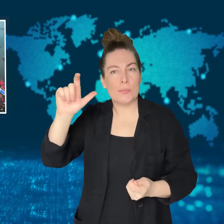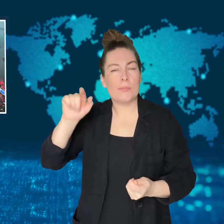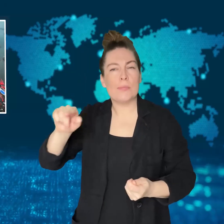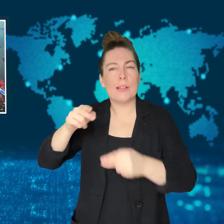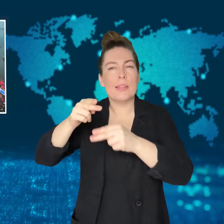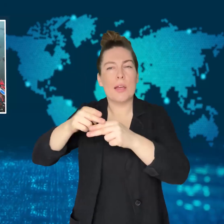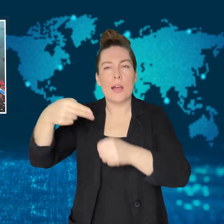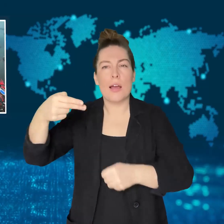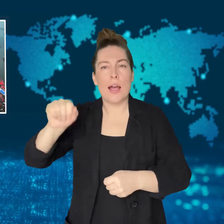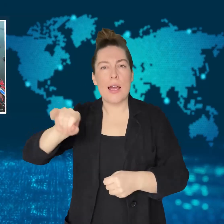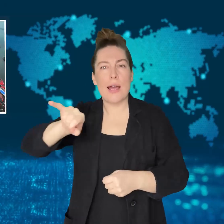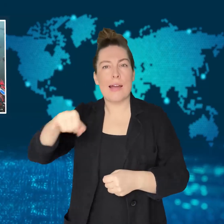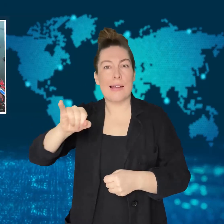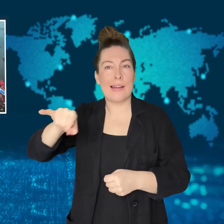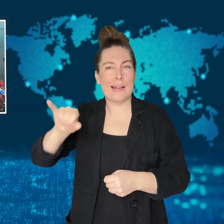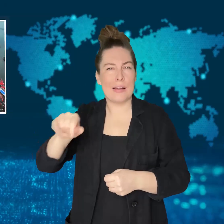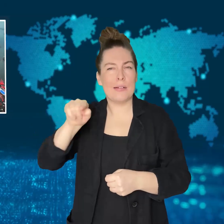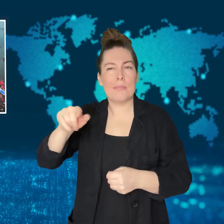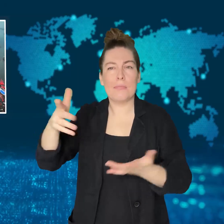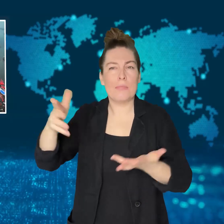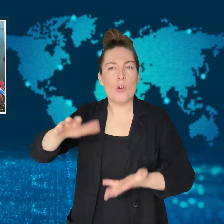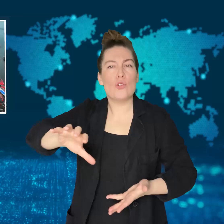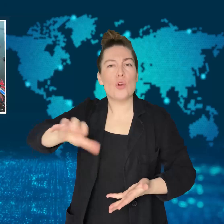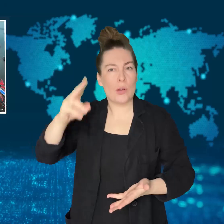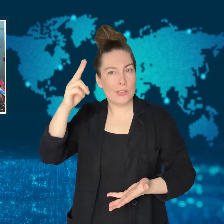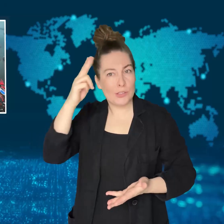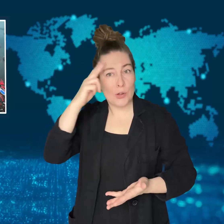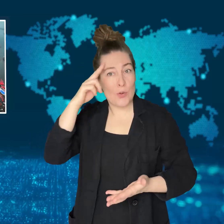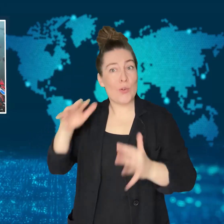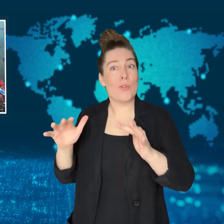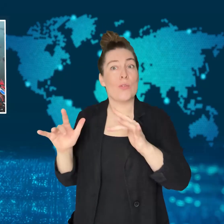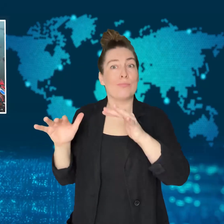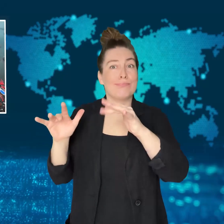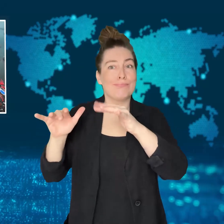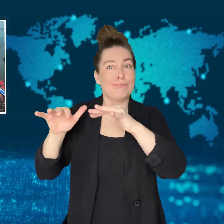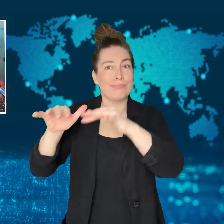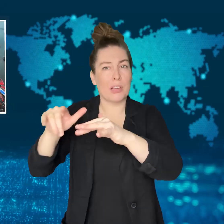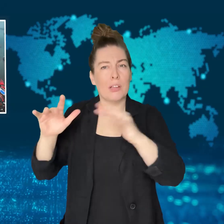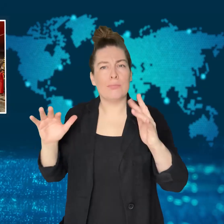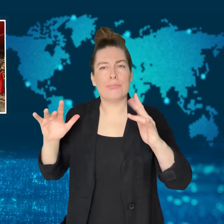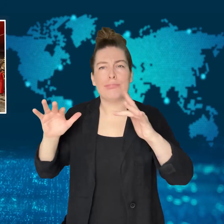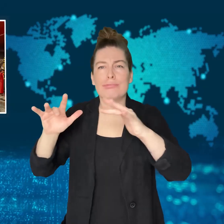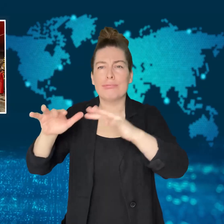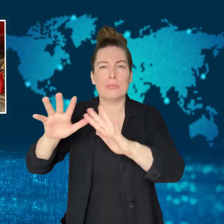the 2 million pilgrims that travel for